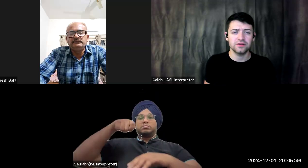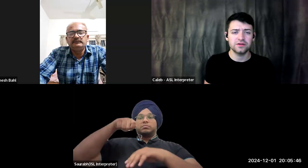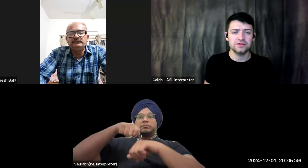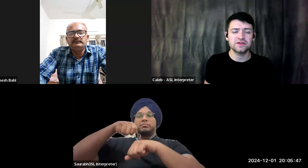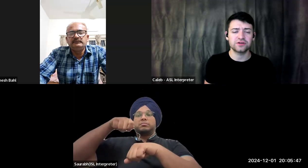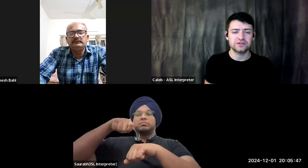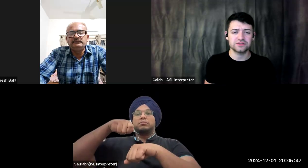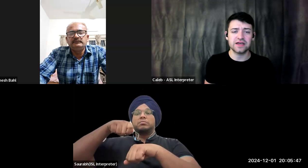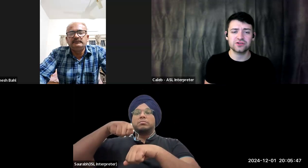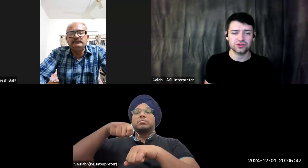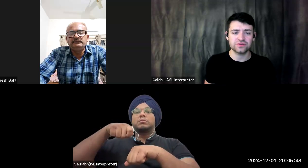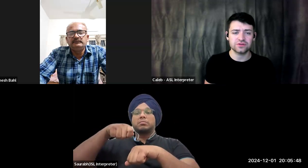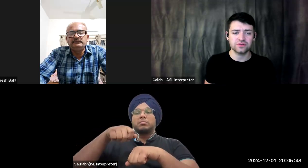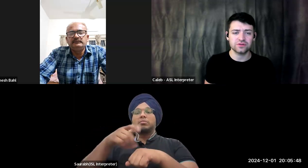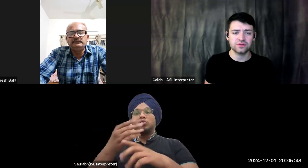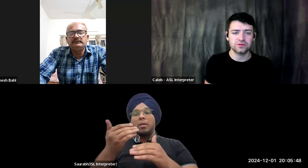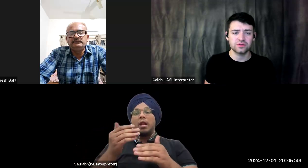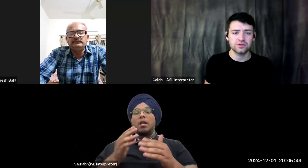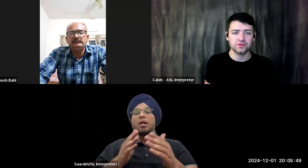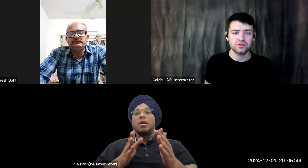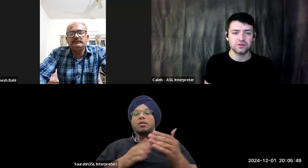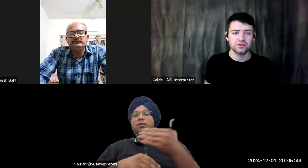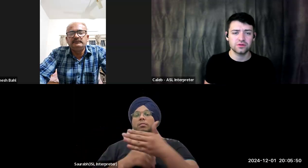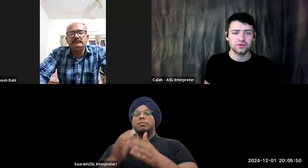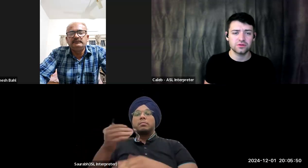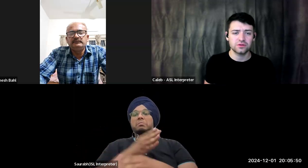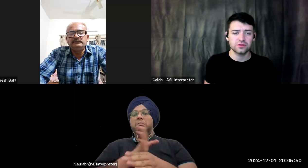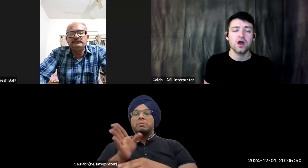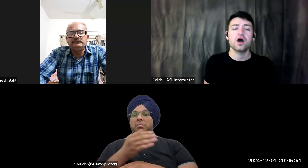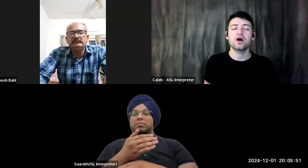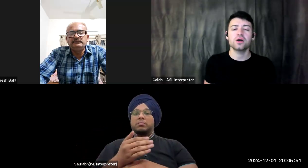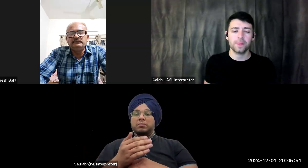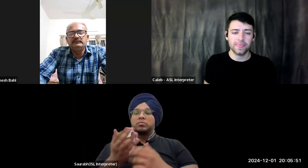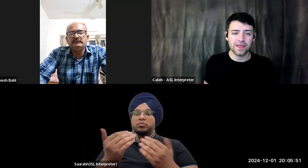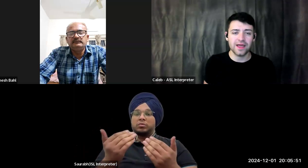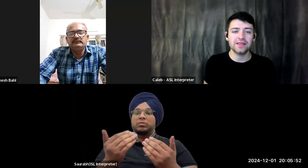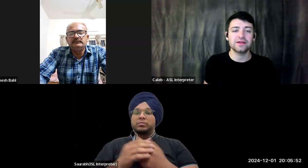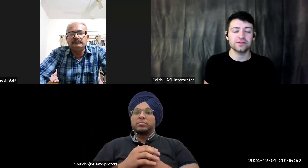the different textures.